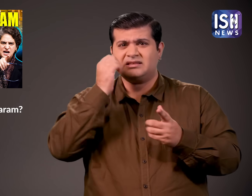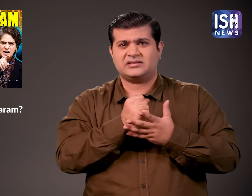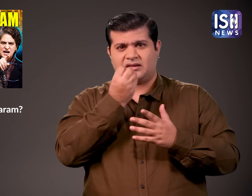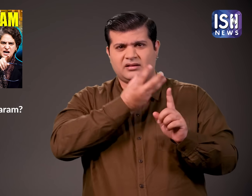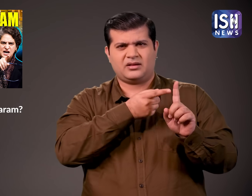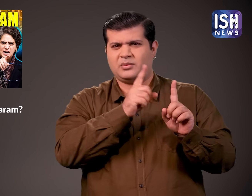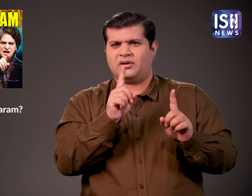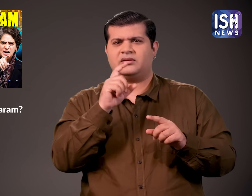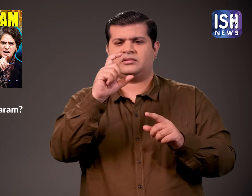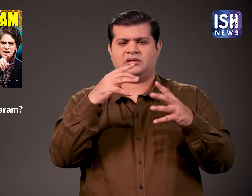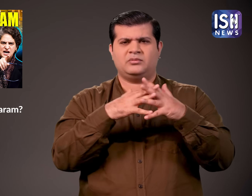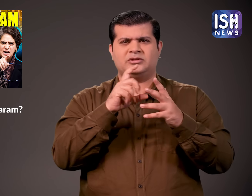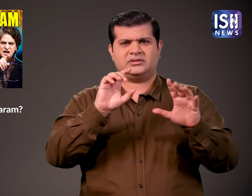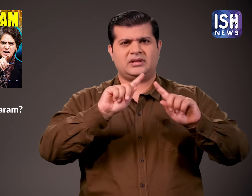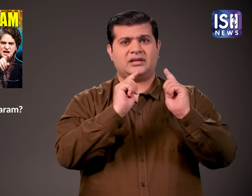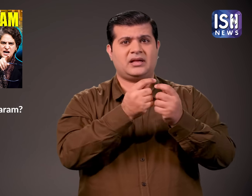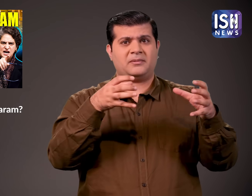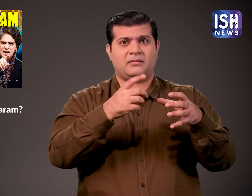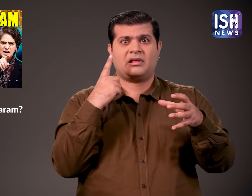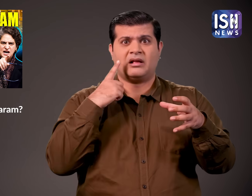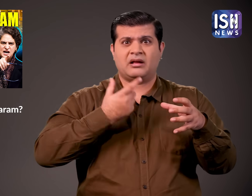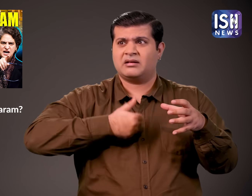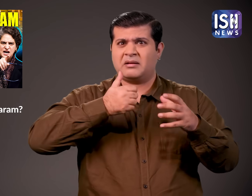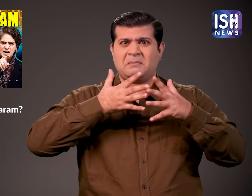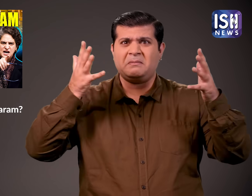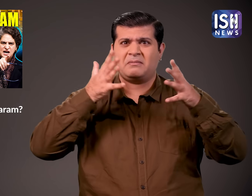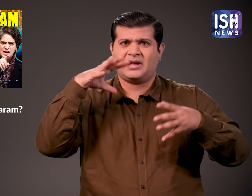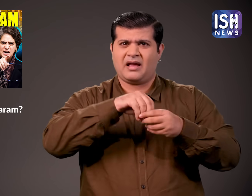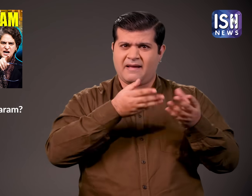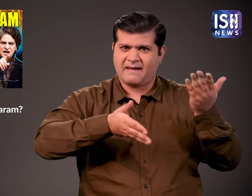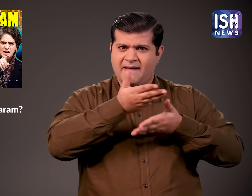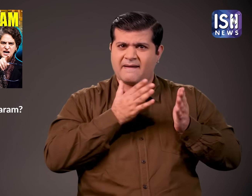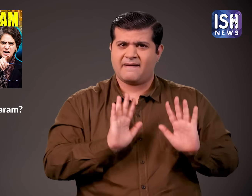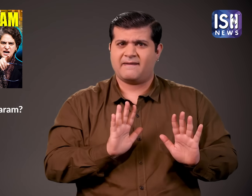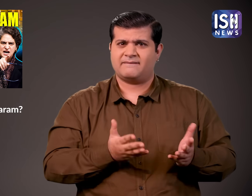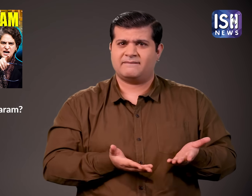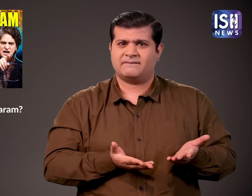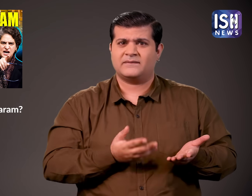But this decision was taken together by the CWC which included big leaders